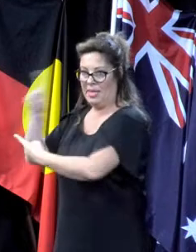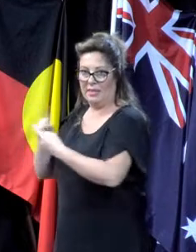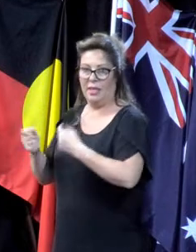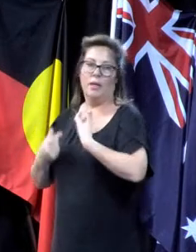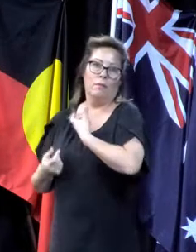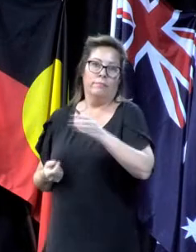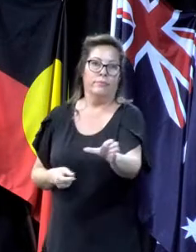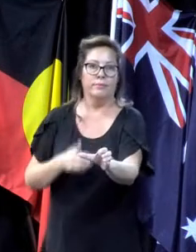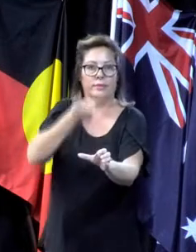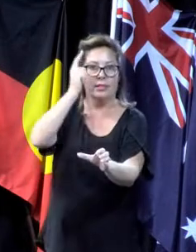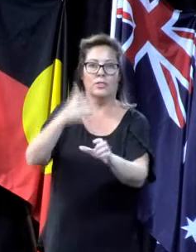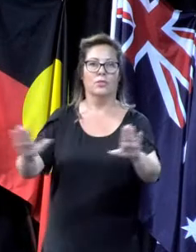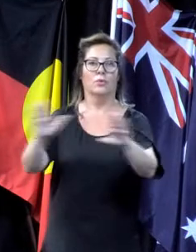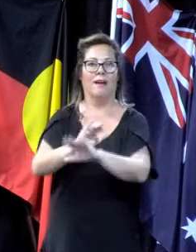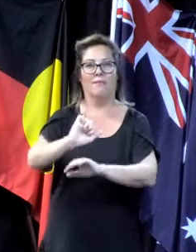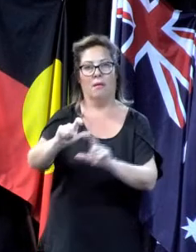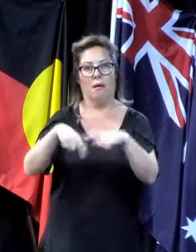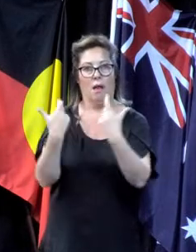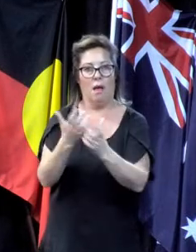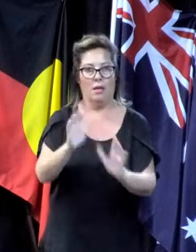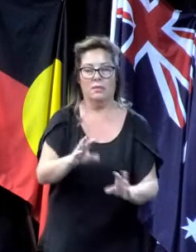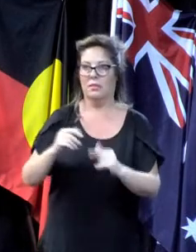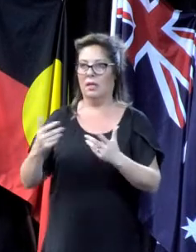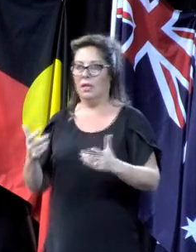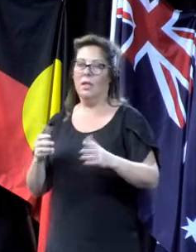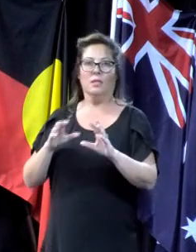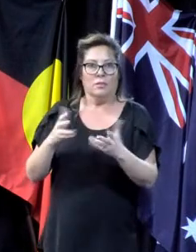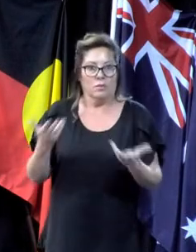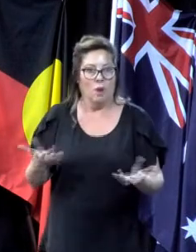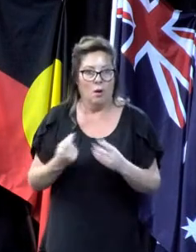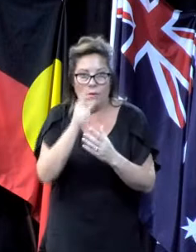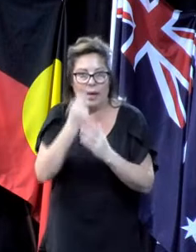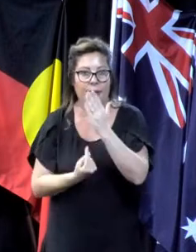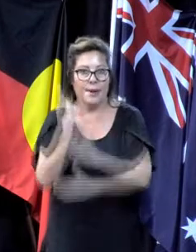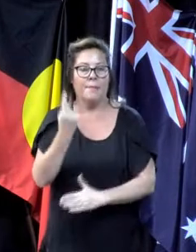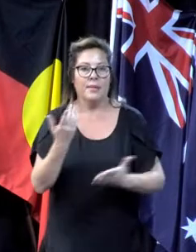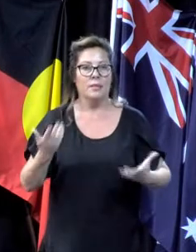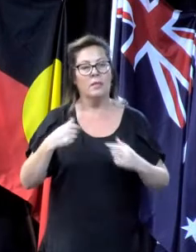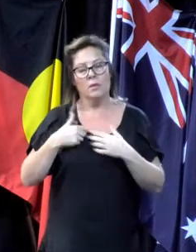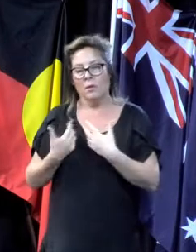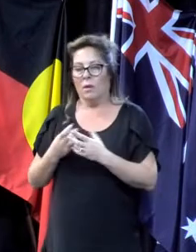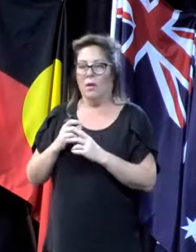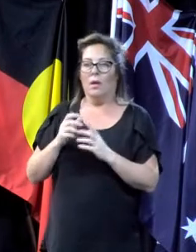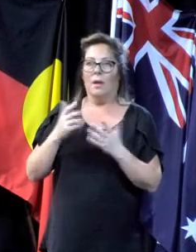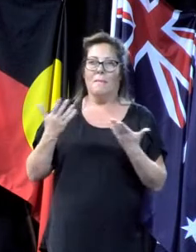you know, available to use to cover classes for those sorts of things. But that’s also impacted, you know,